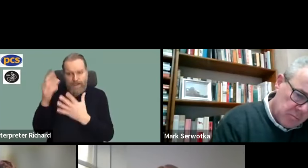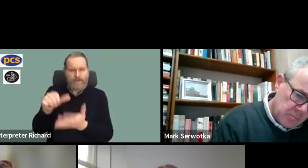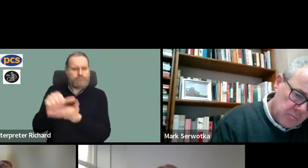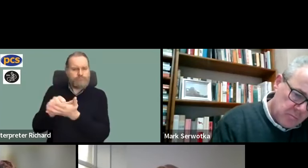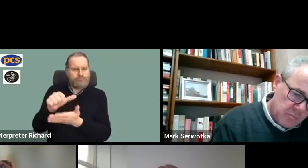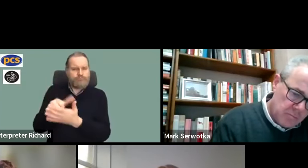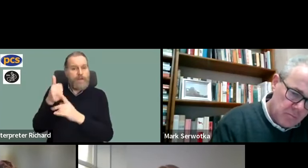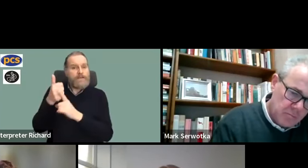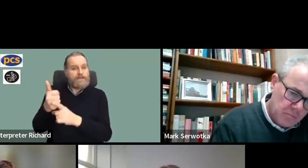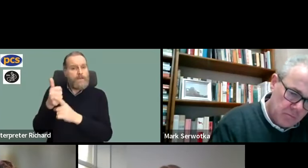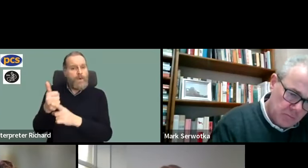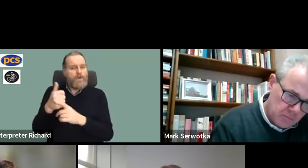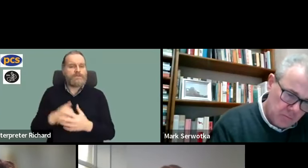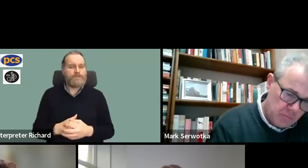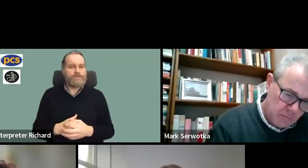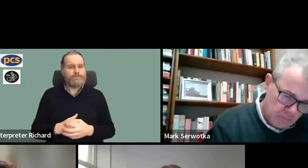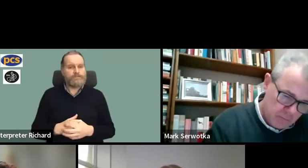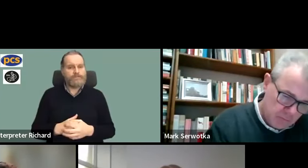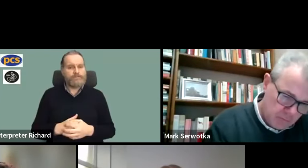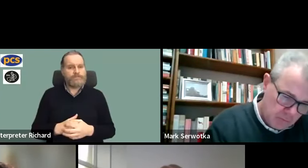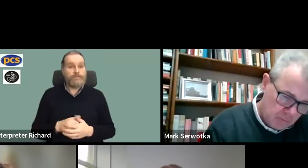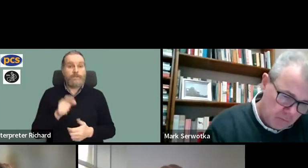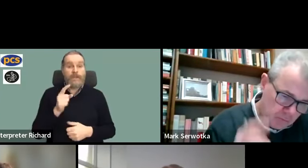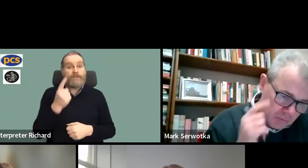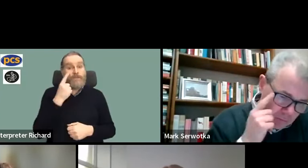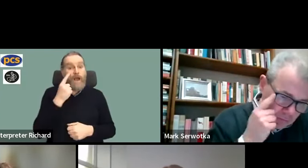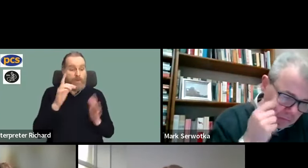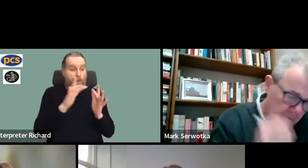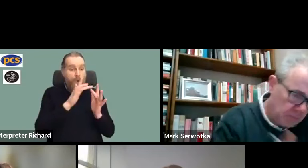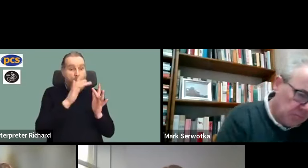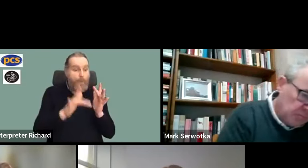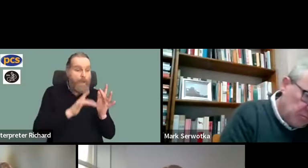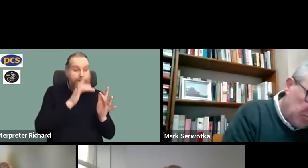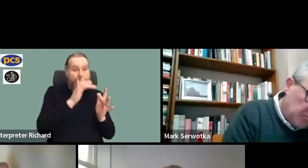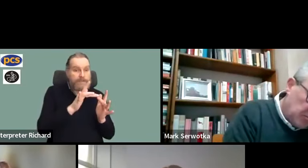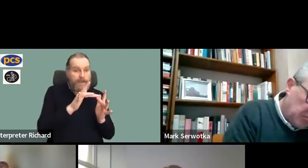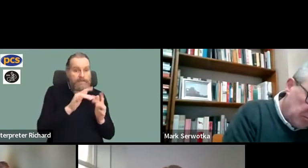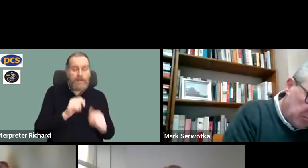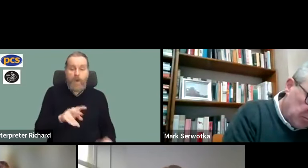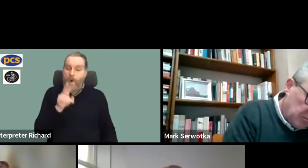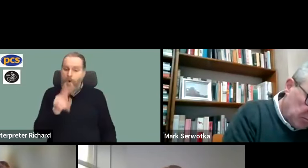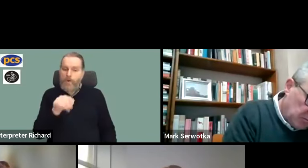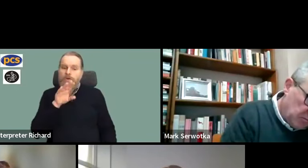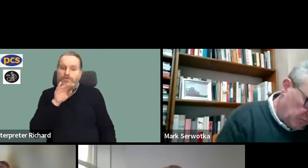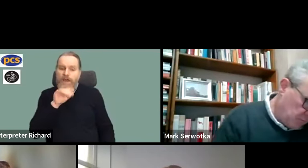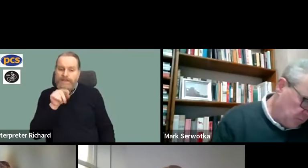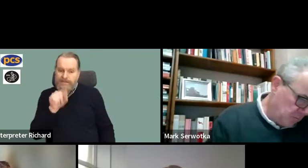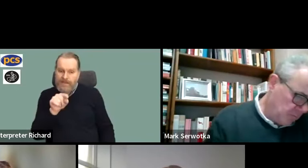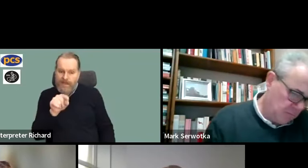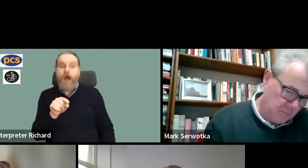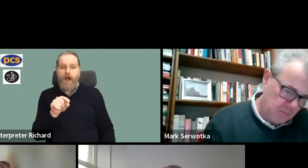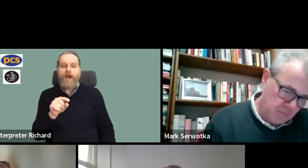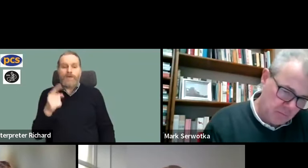I do Also I know some of it being posted in the chat , but also, if , but also, if you visit the website, if you visit any of the Pcs website, if you visit any of